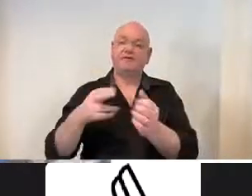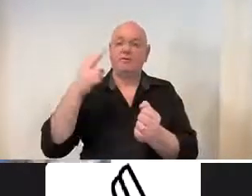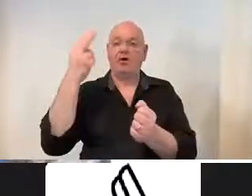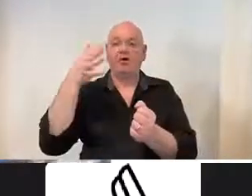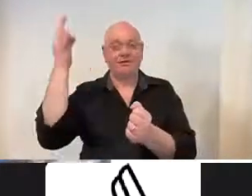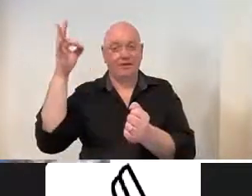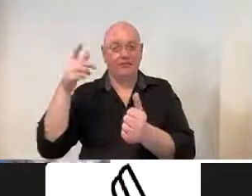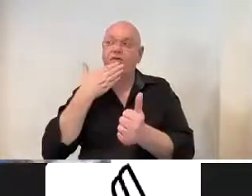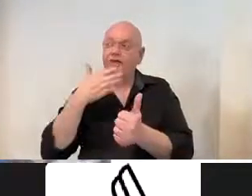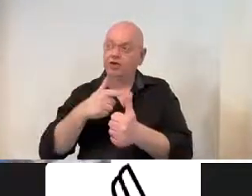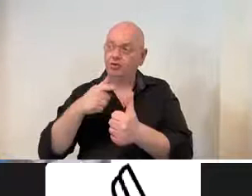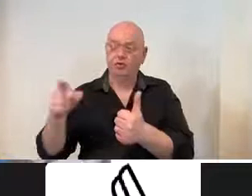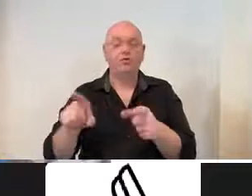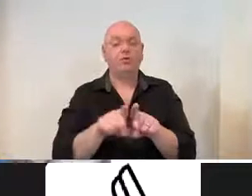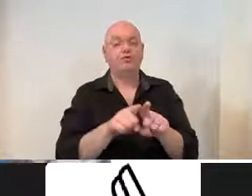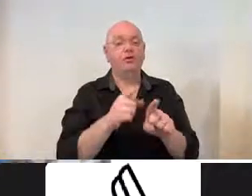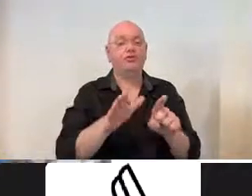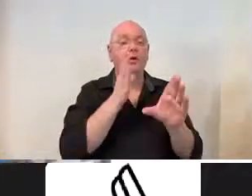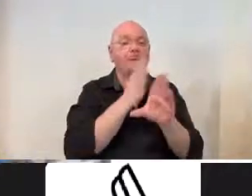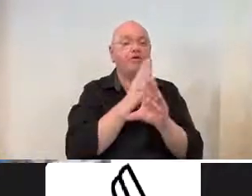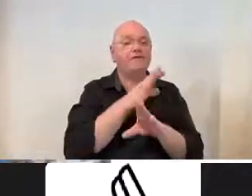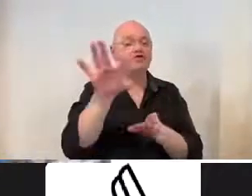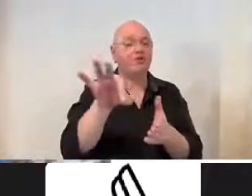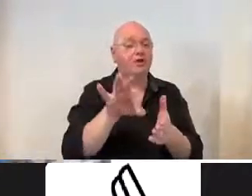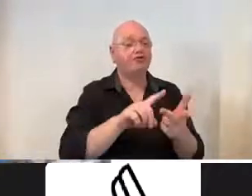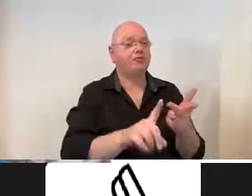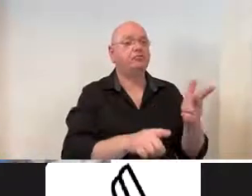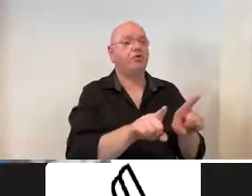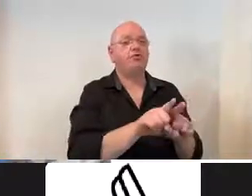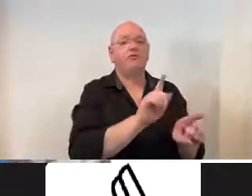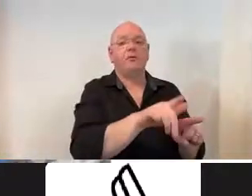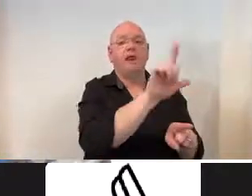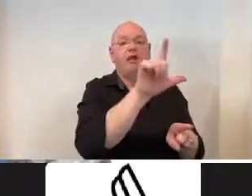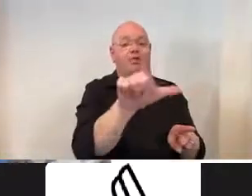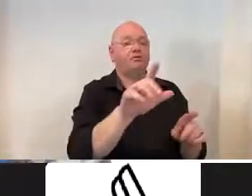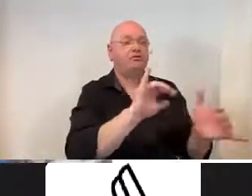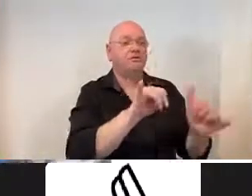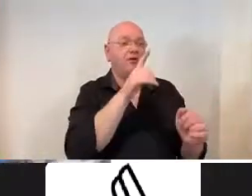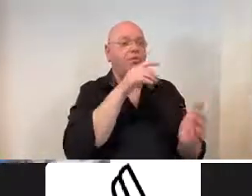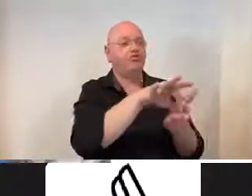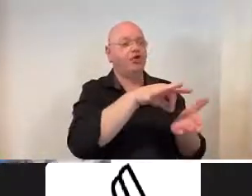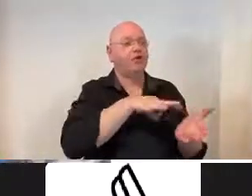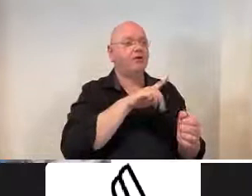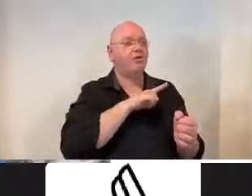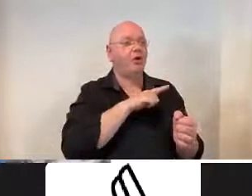of residencies where artists came in and did a public programme with local communities, including sewing bees